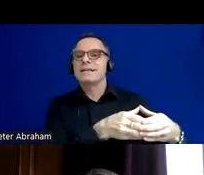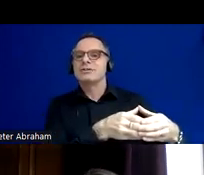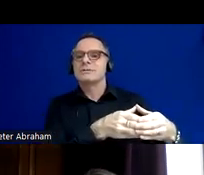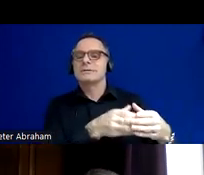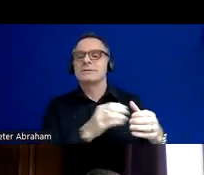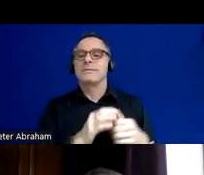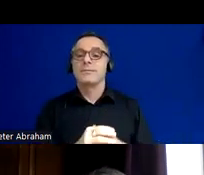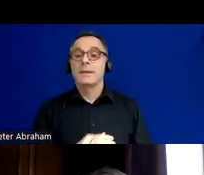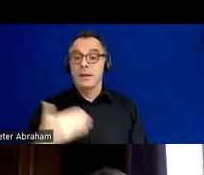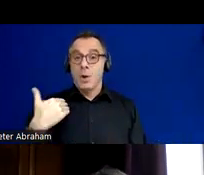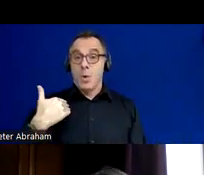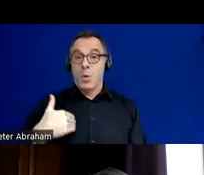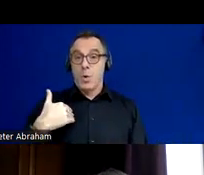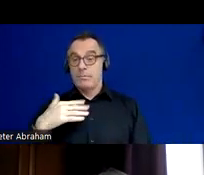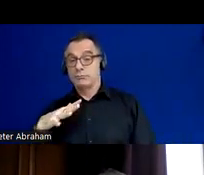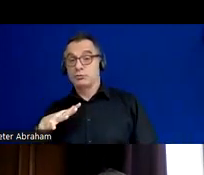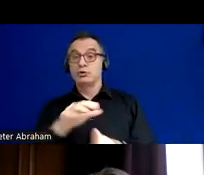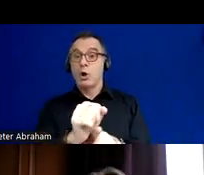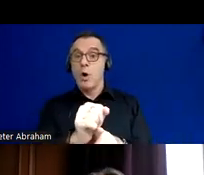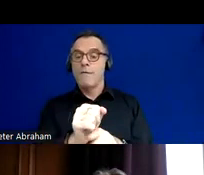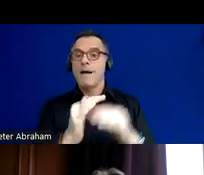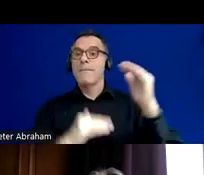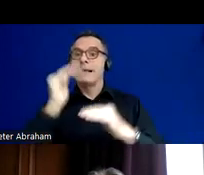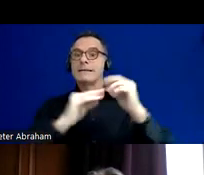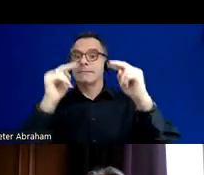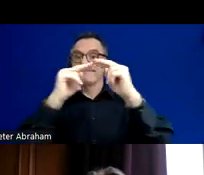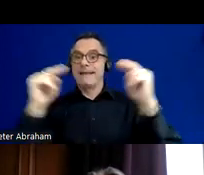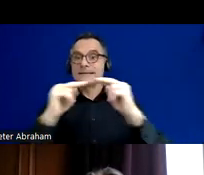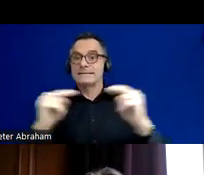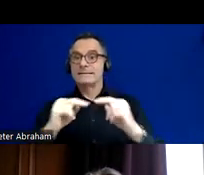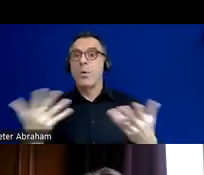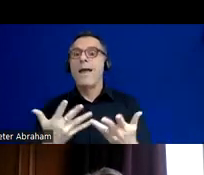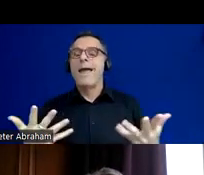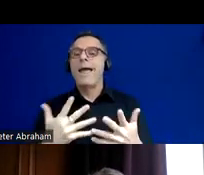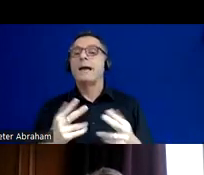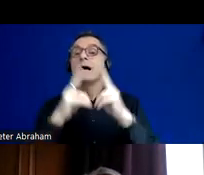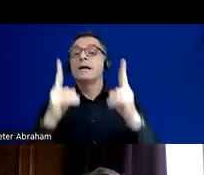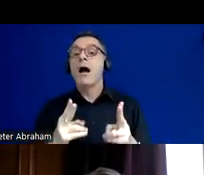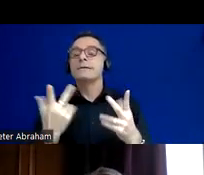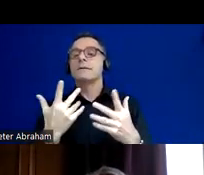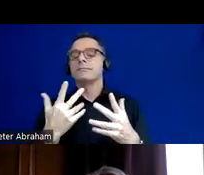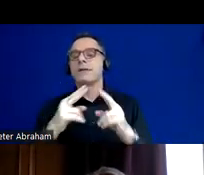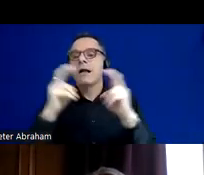the women basically took over a tenement building in Castlemilk, and they organised a whole series